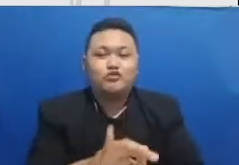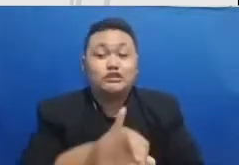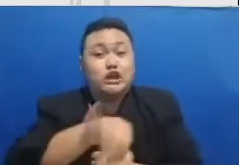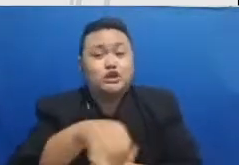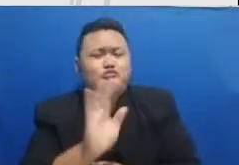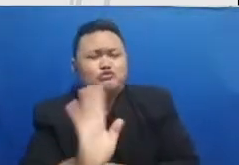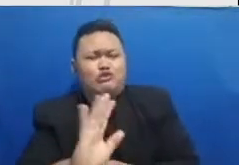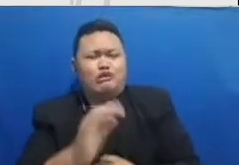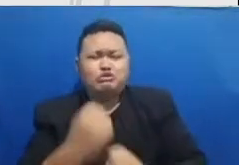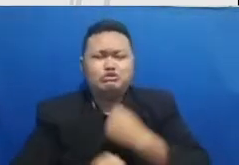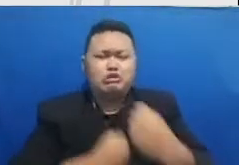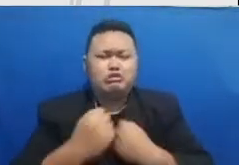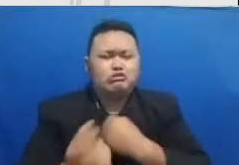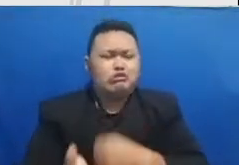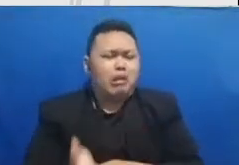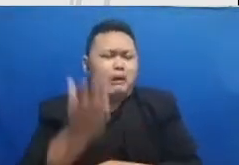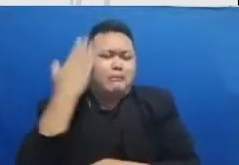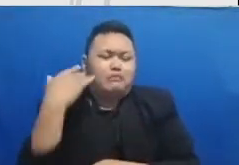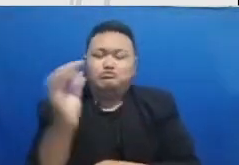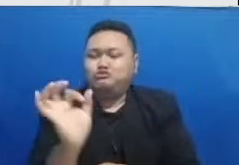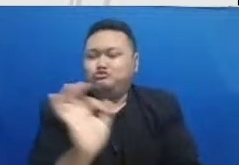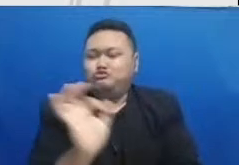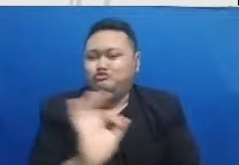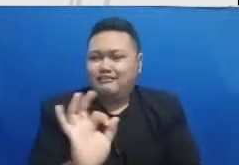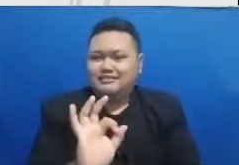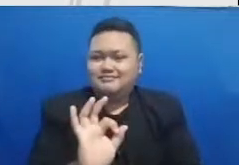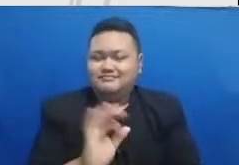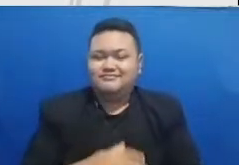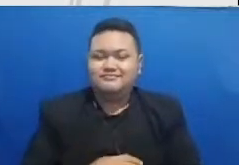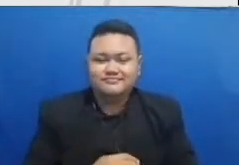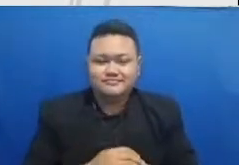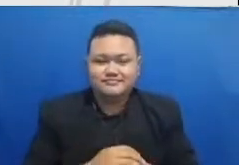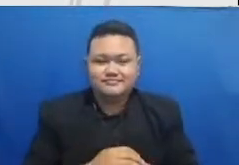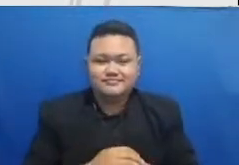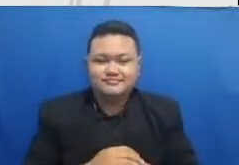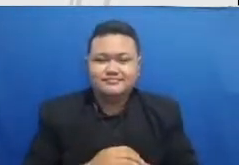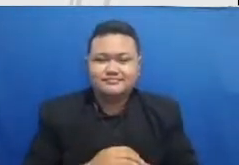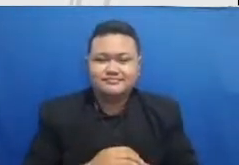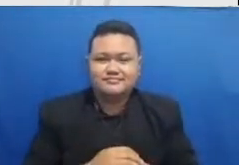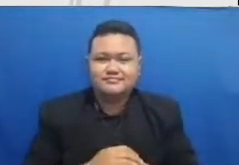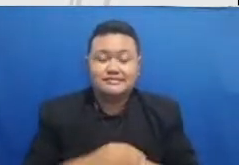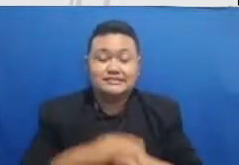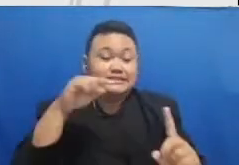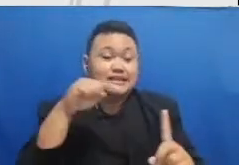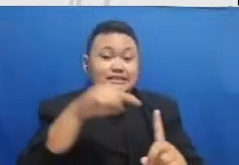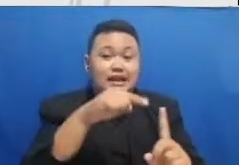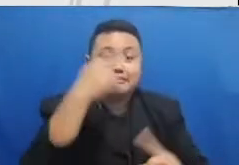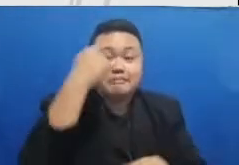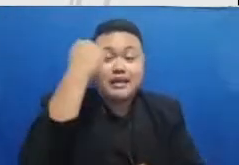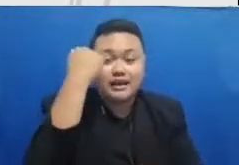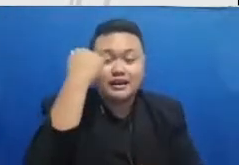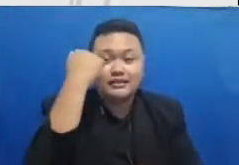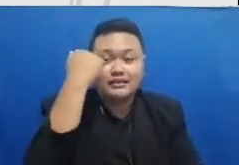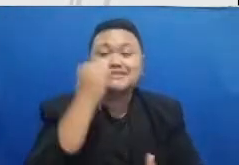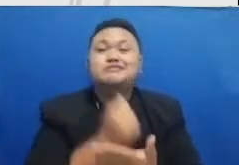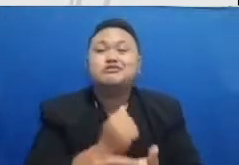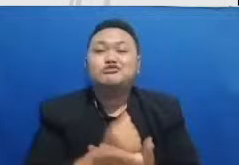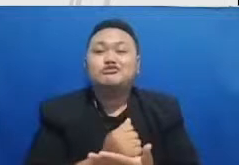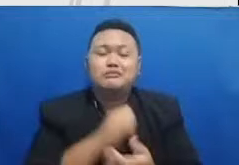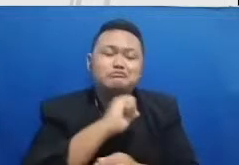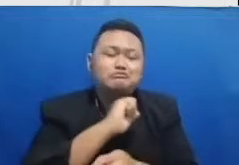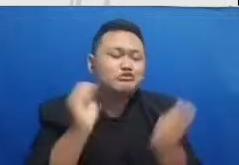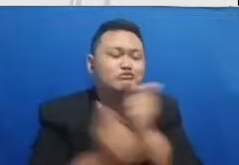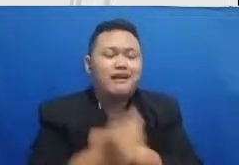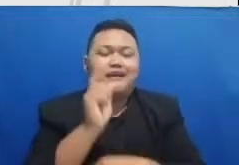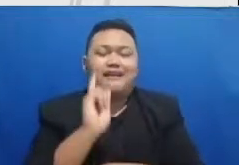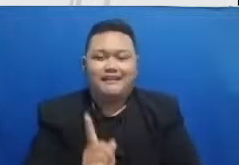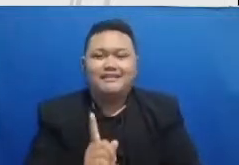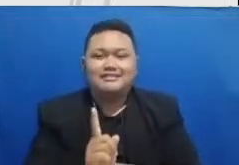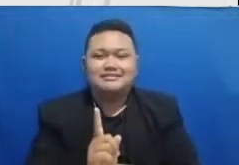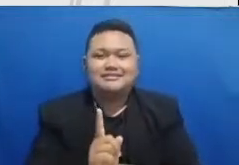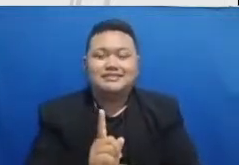previously had learning objectives that have also begun to change because teachers can get Insight Wow, if